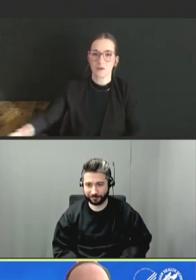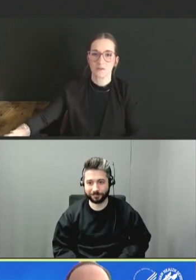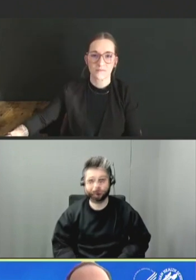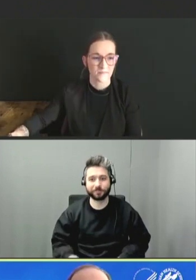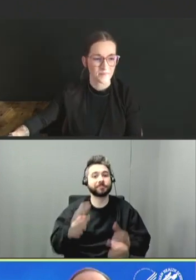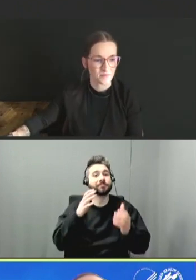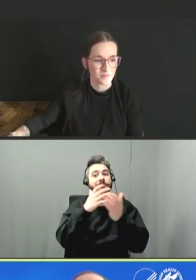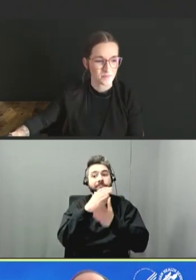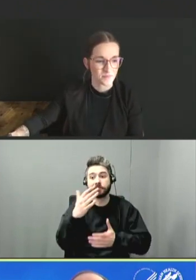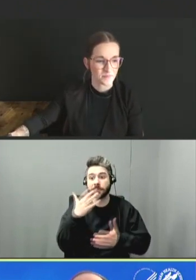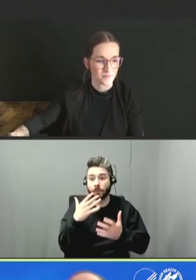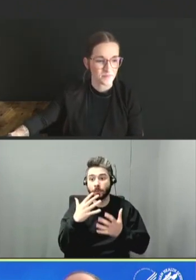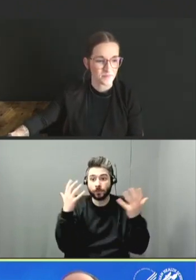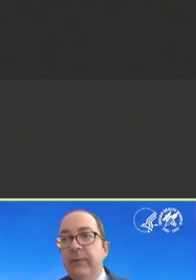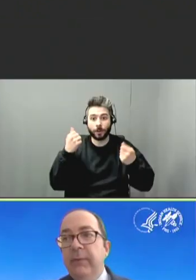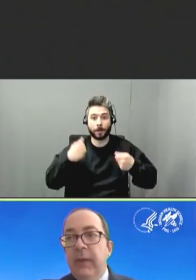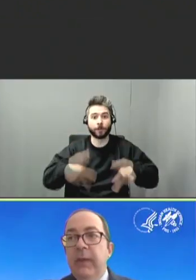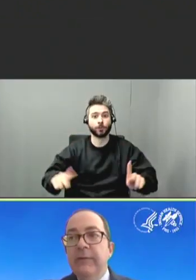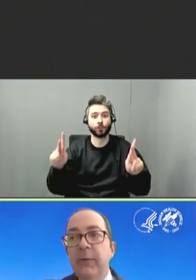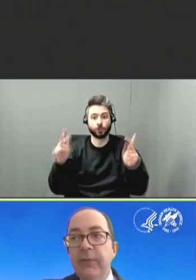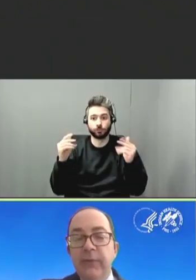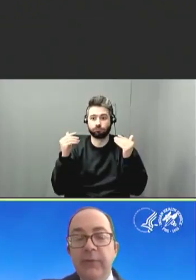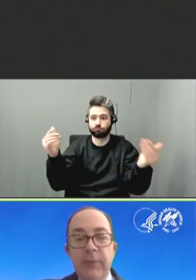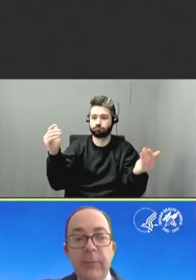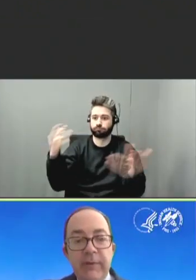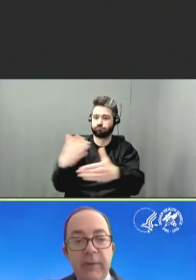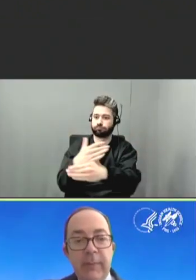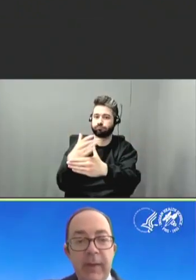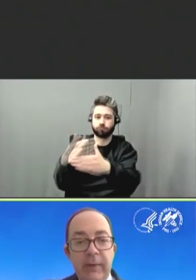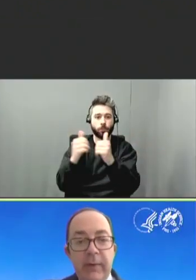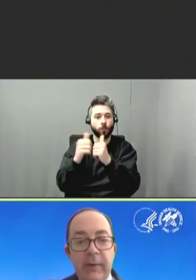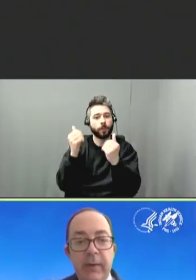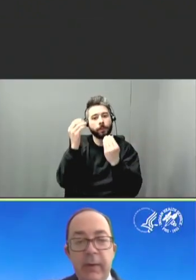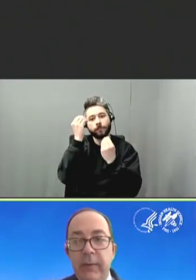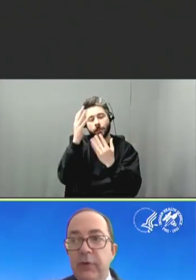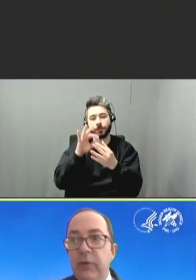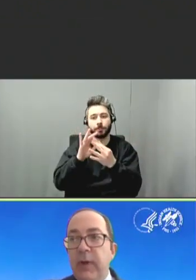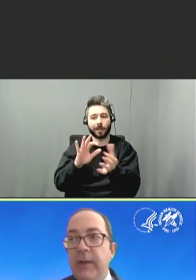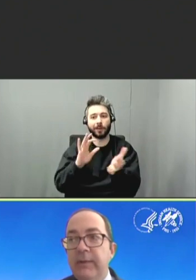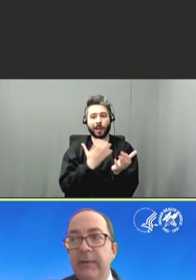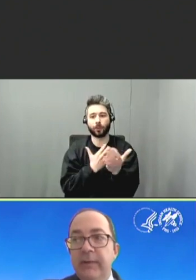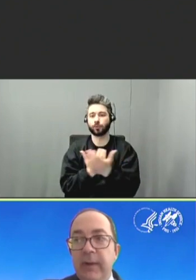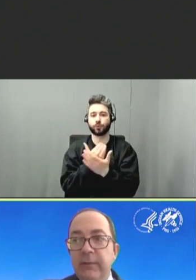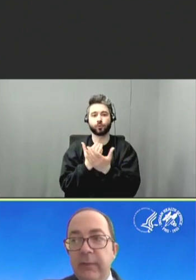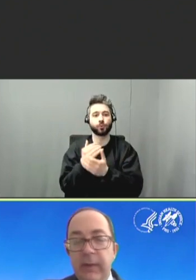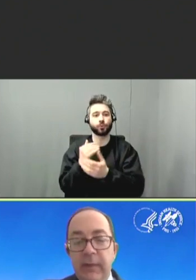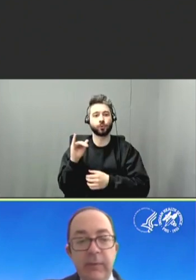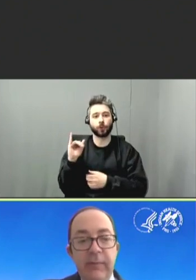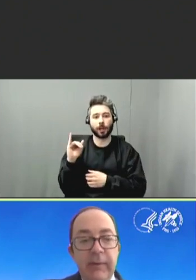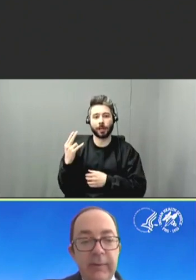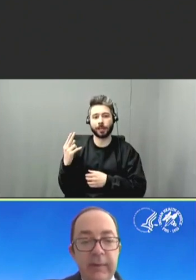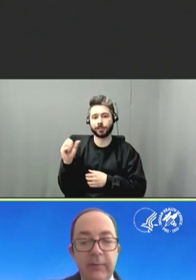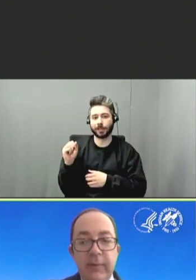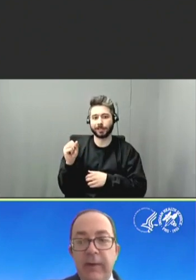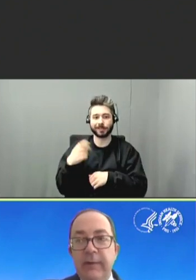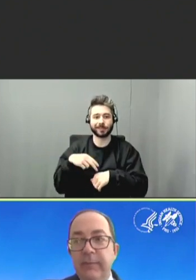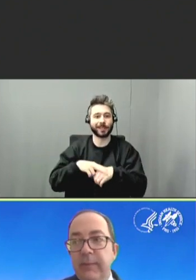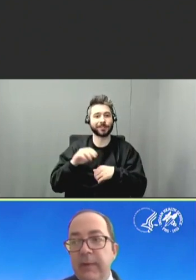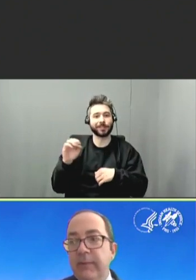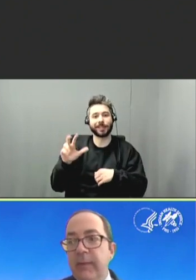I appreciate the opportunity to share with you some information about our new IHS national E3 vaccine strategy.